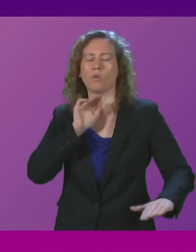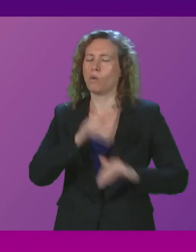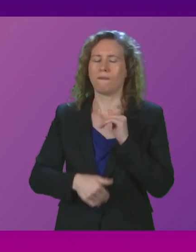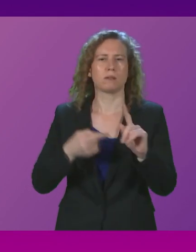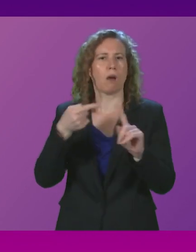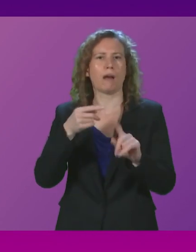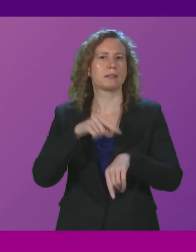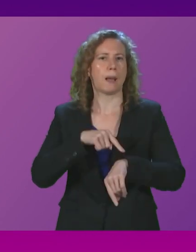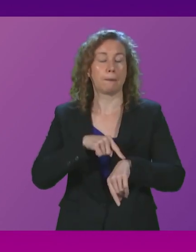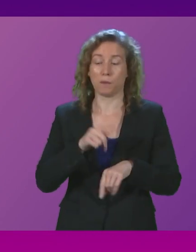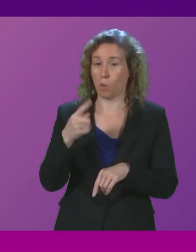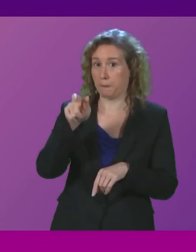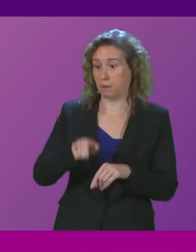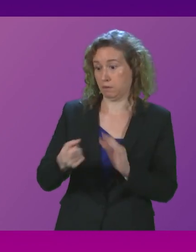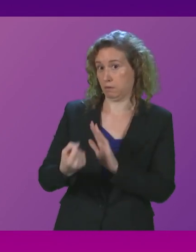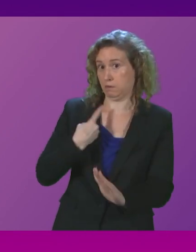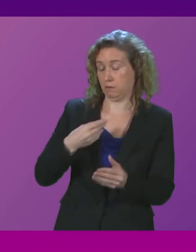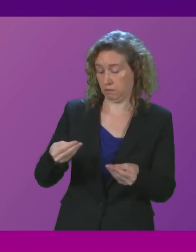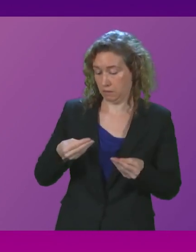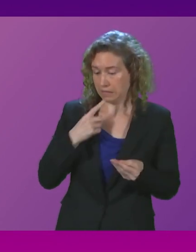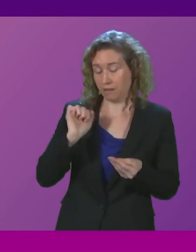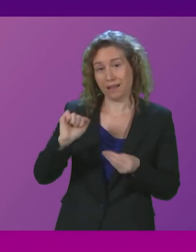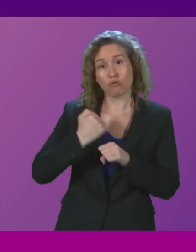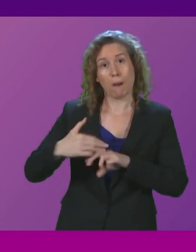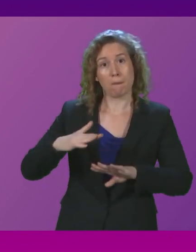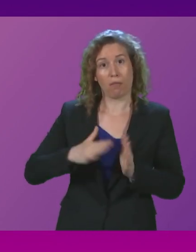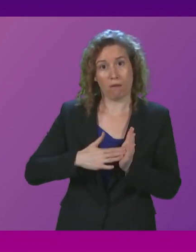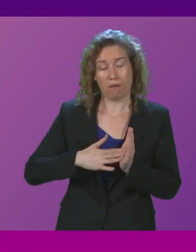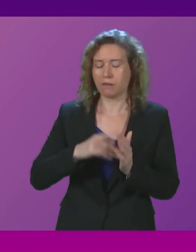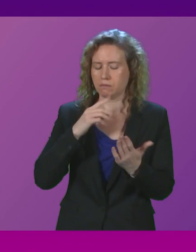A constituent wrote to us about their grandmother. They said: